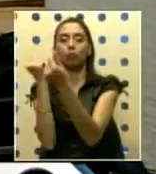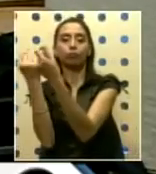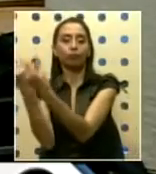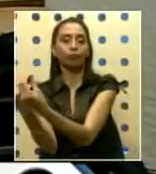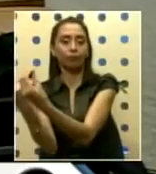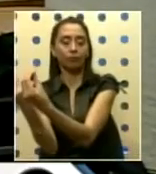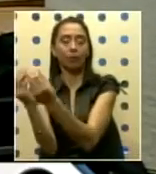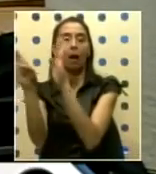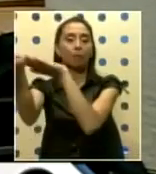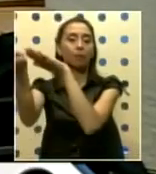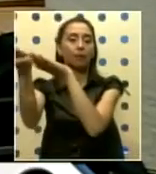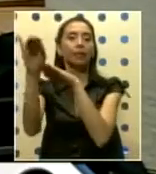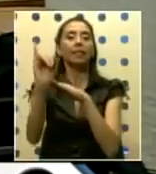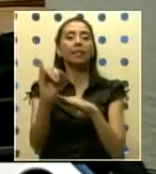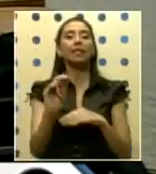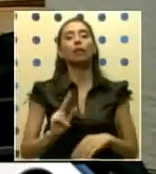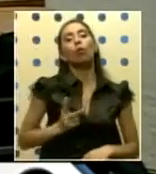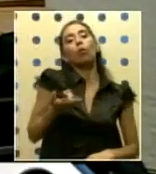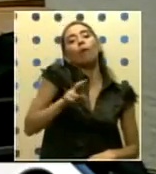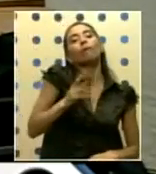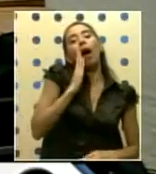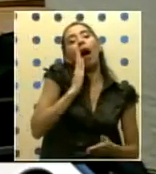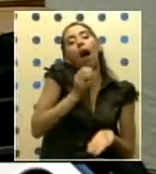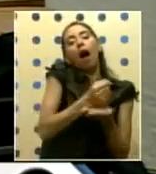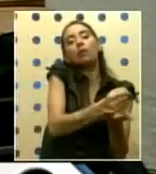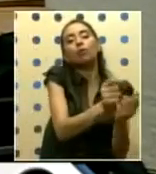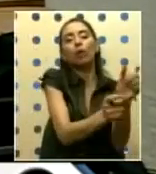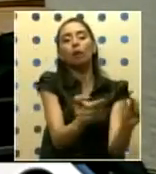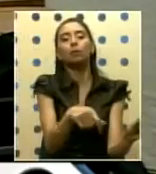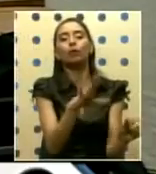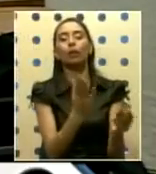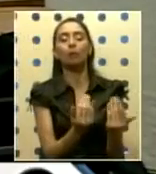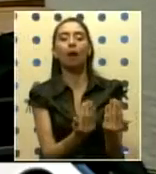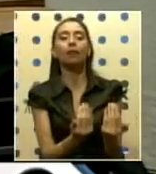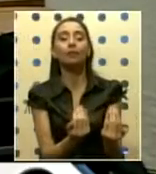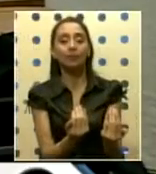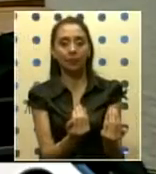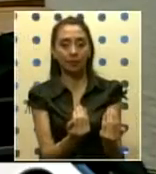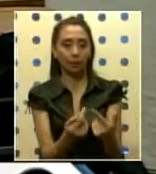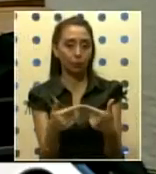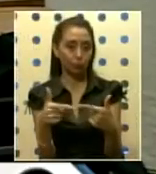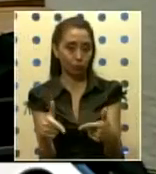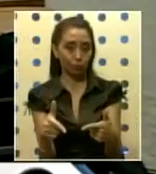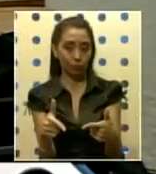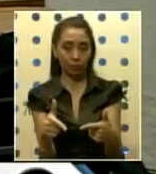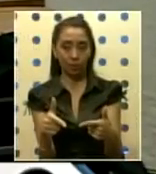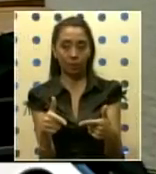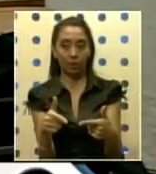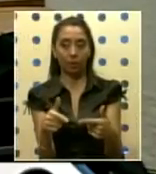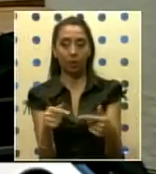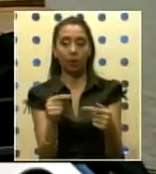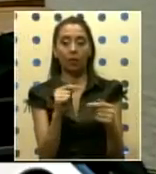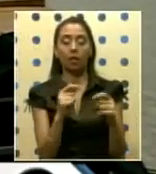and it gives the impression of being charitable to those most in need. Fortunately, given that this bonus